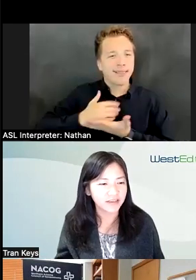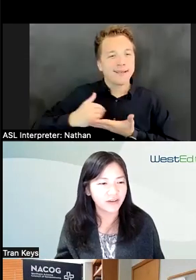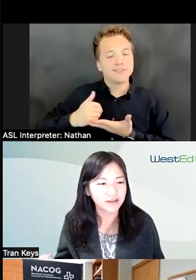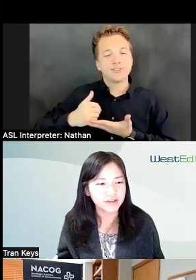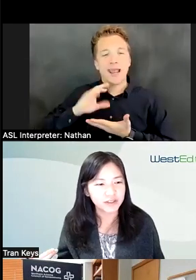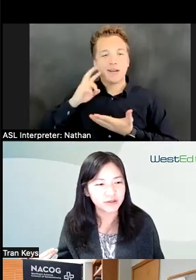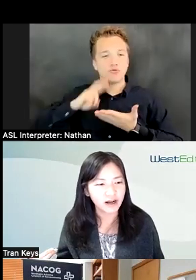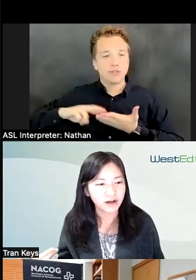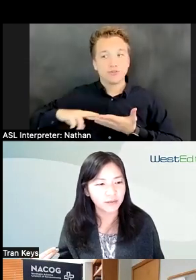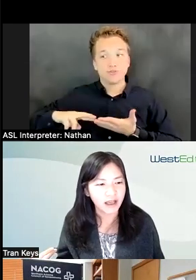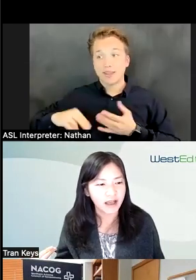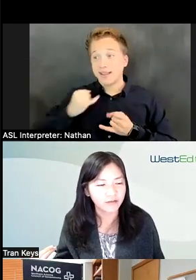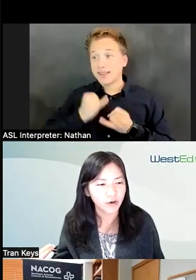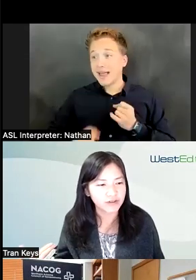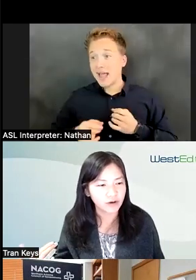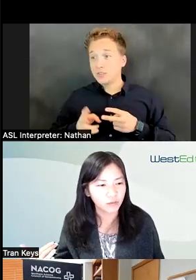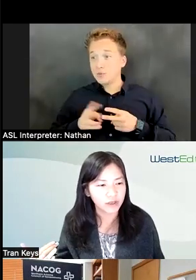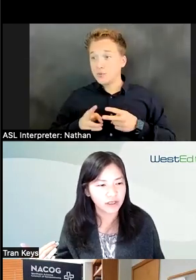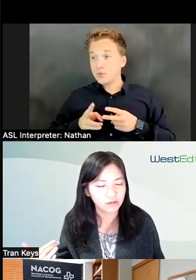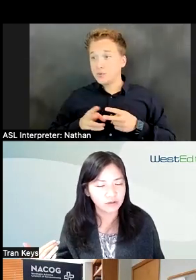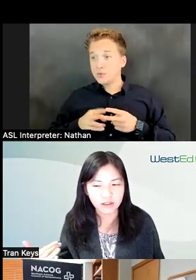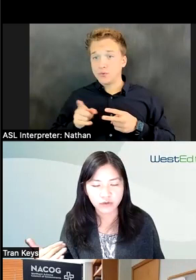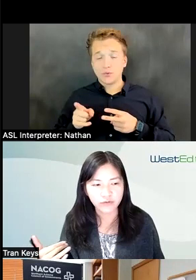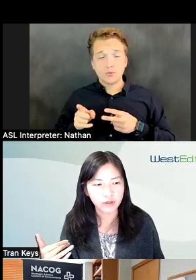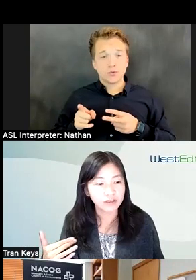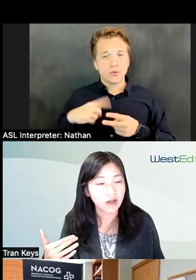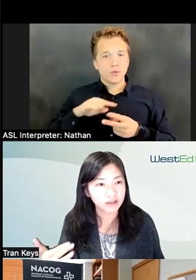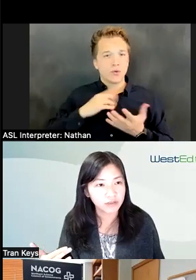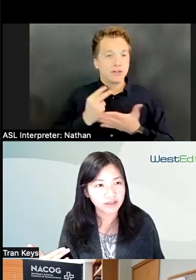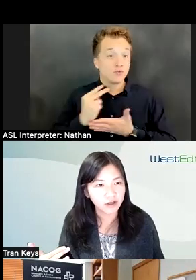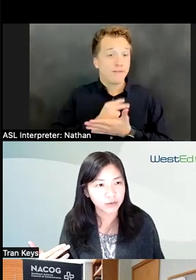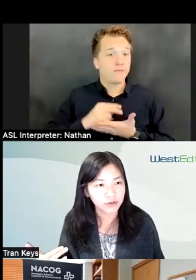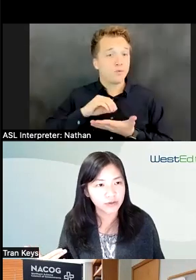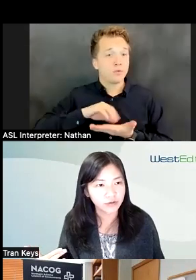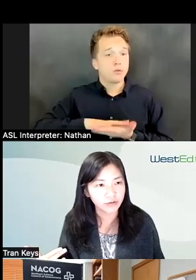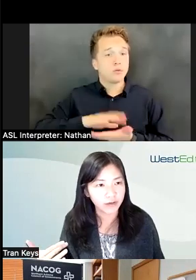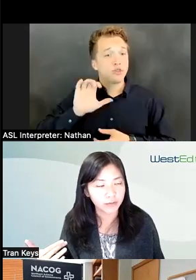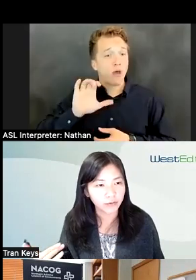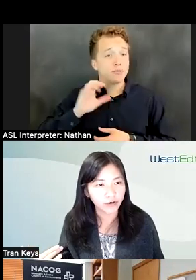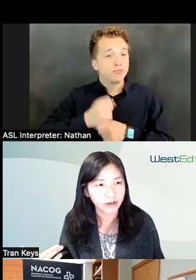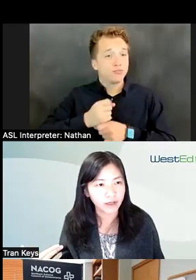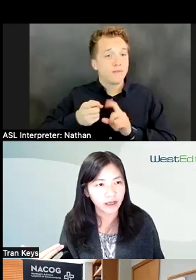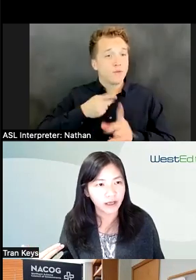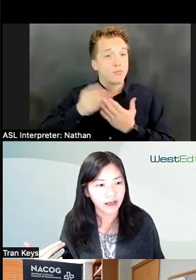Then the final two, folks, we like to review documents that are produced by the program,